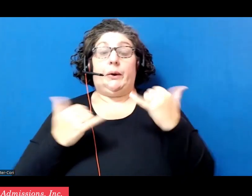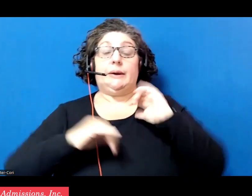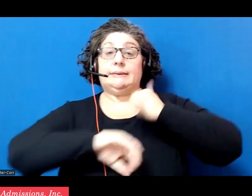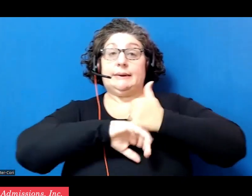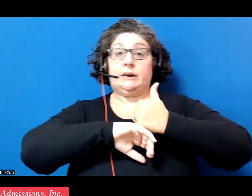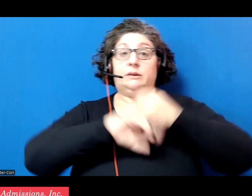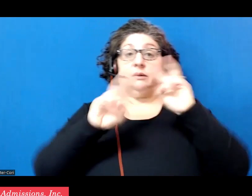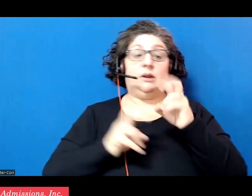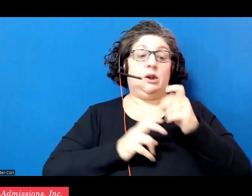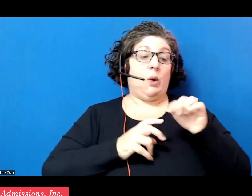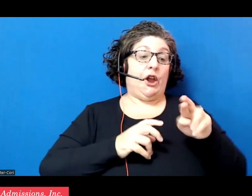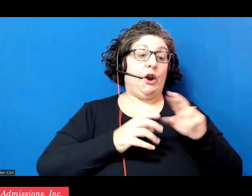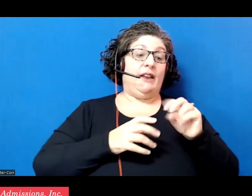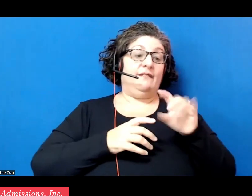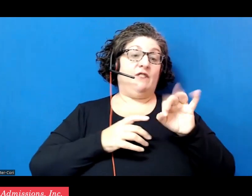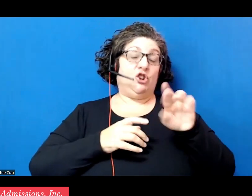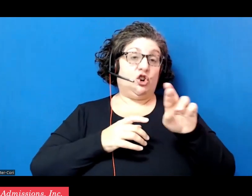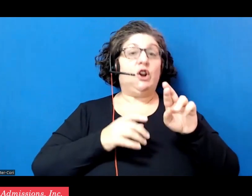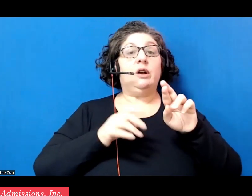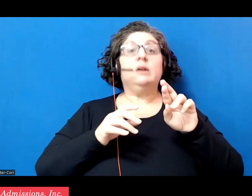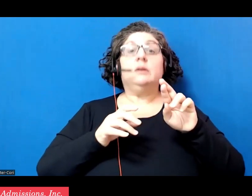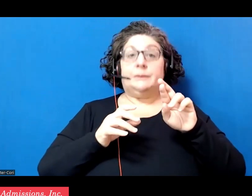and Fisher cases you're familiar with.